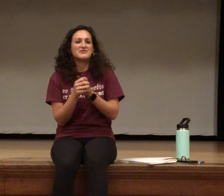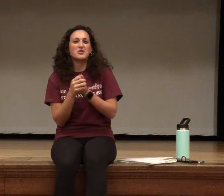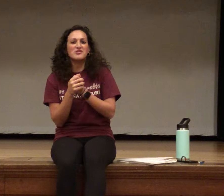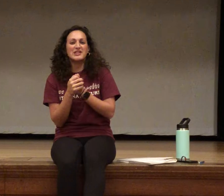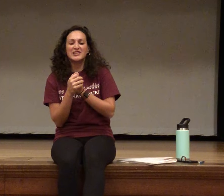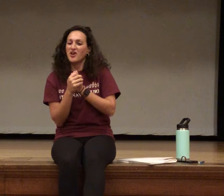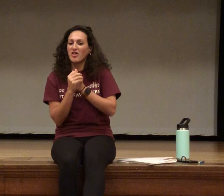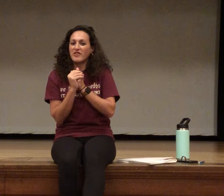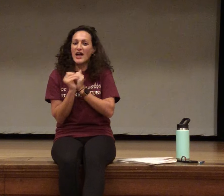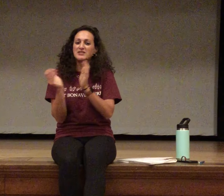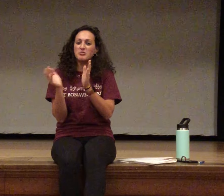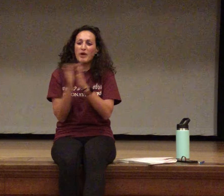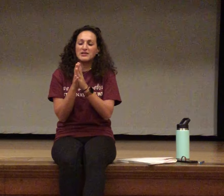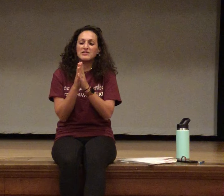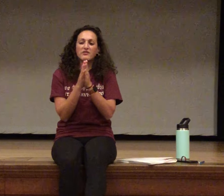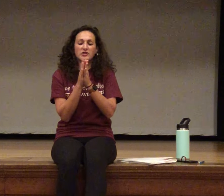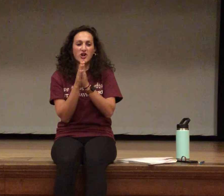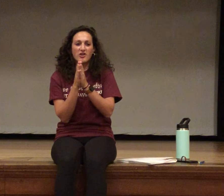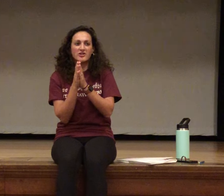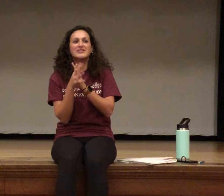um so we'll get into all of that but for starters